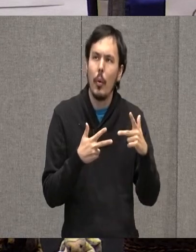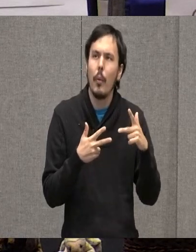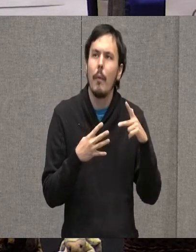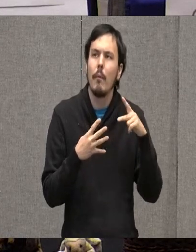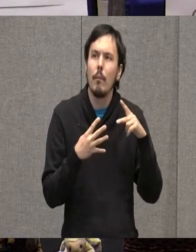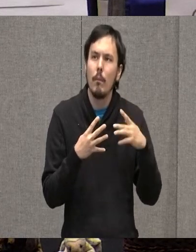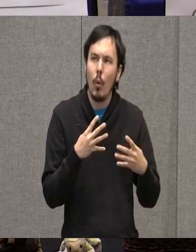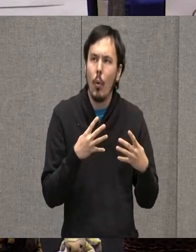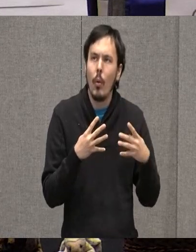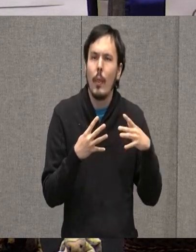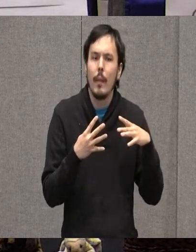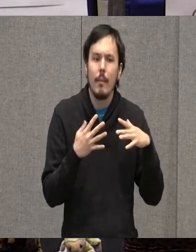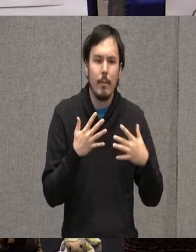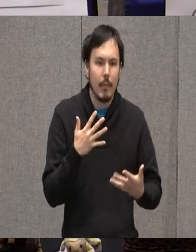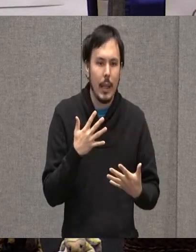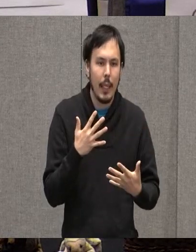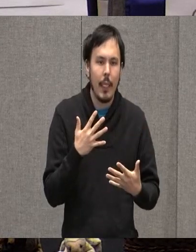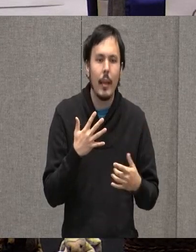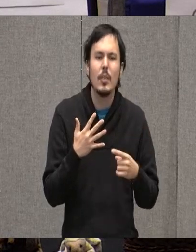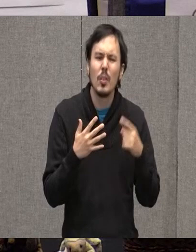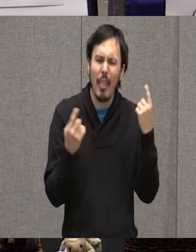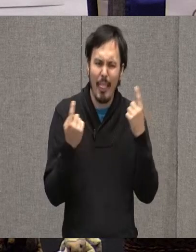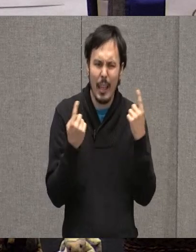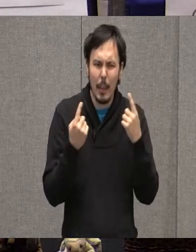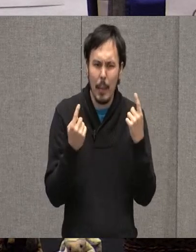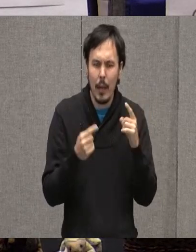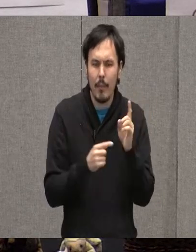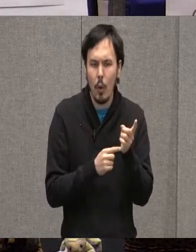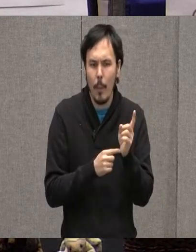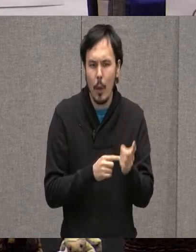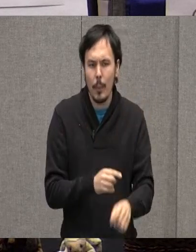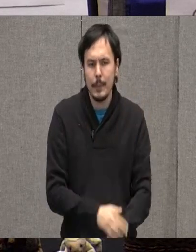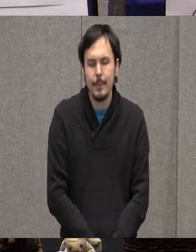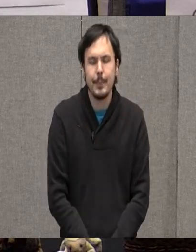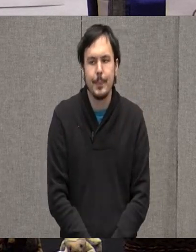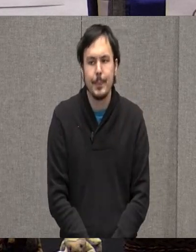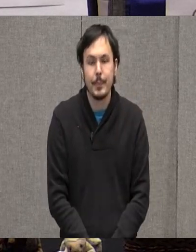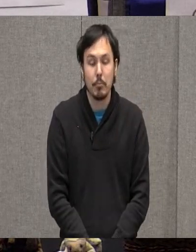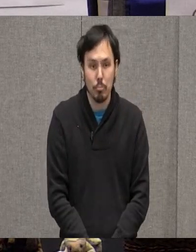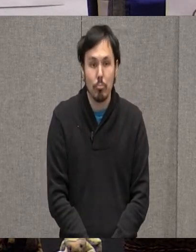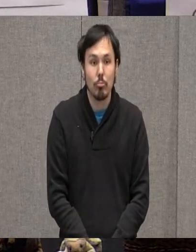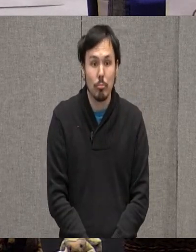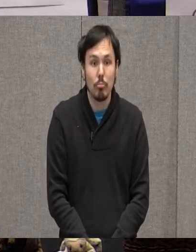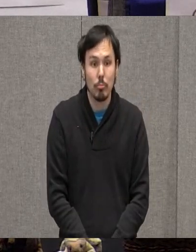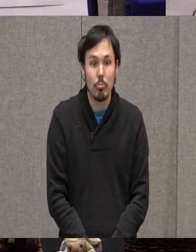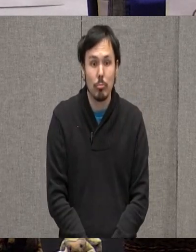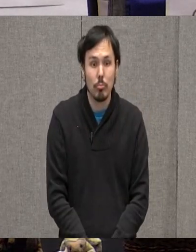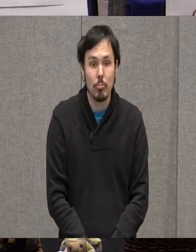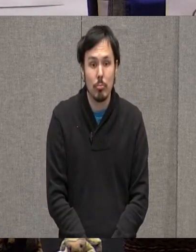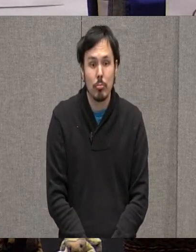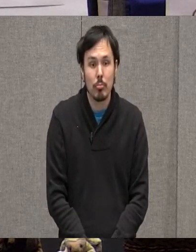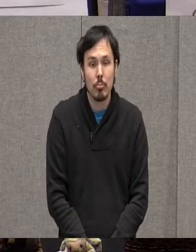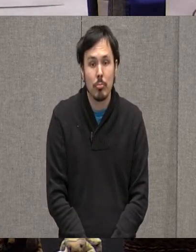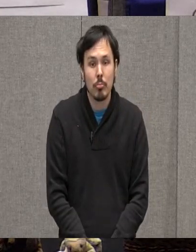So just think about that for a minute and then I'm gonna just do this,